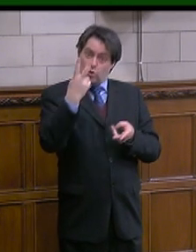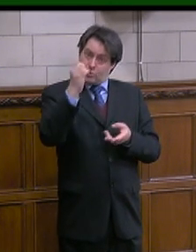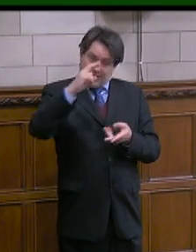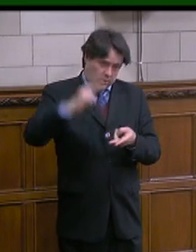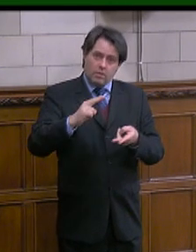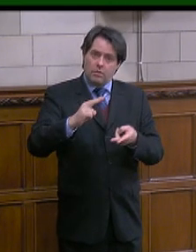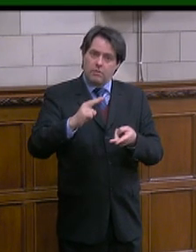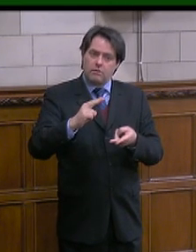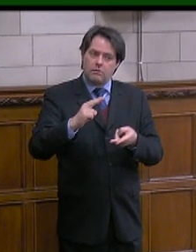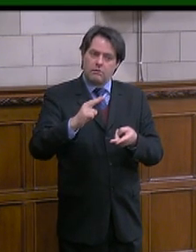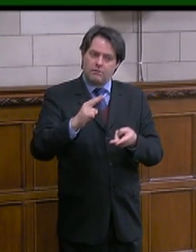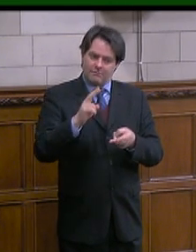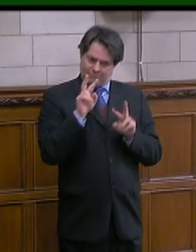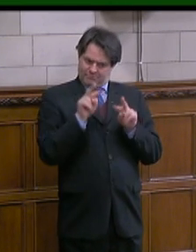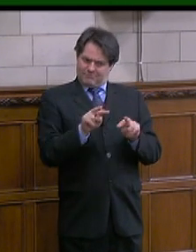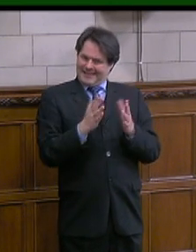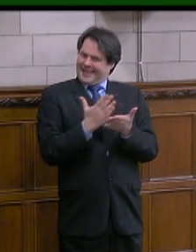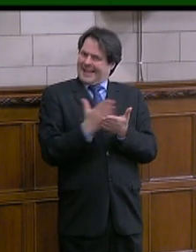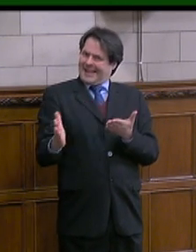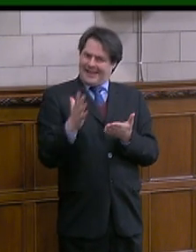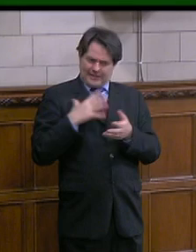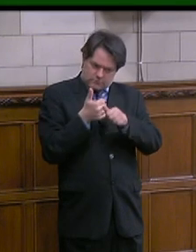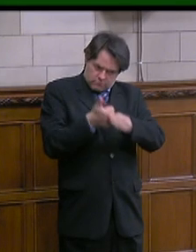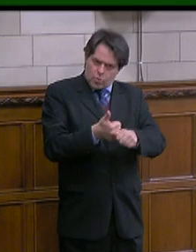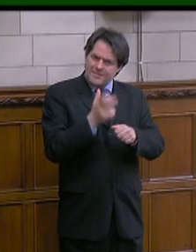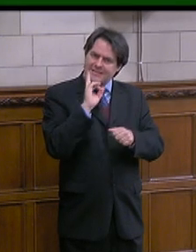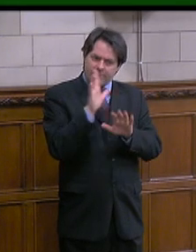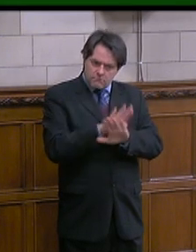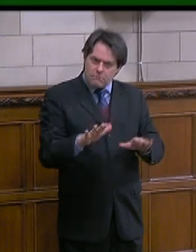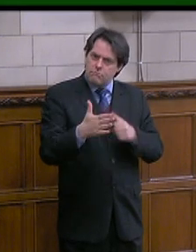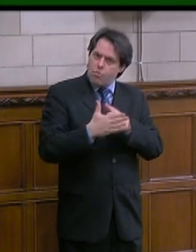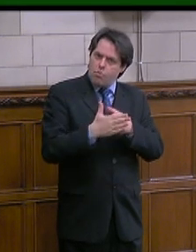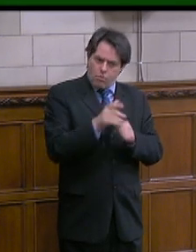We know that we have to do more to help deaf pupils to achieve their full potential and